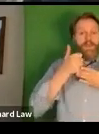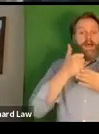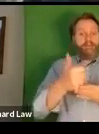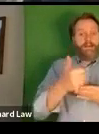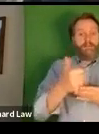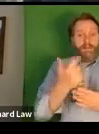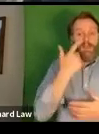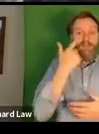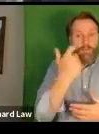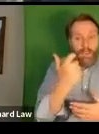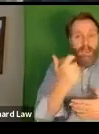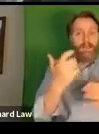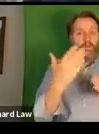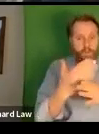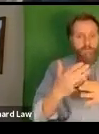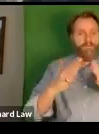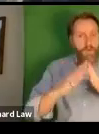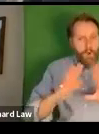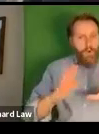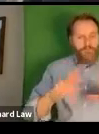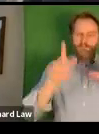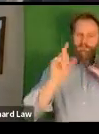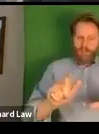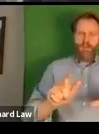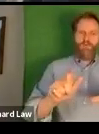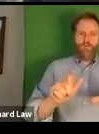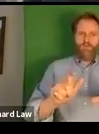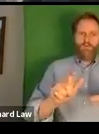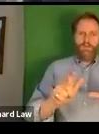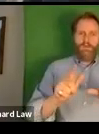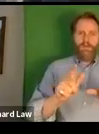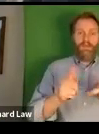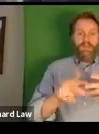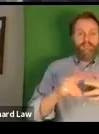home you work from home and if you are in work then you are doing key work and